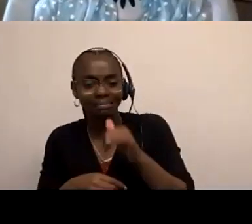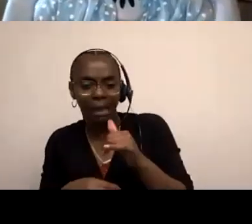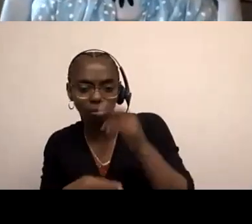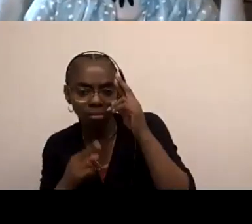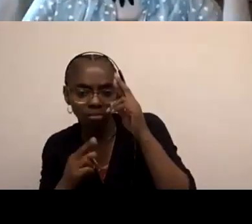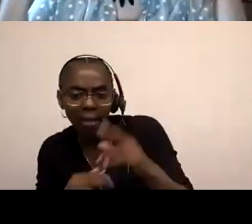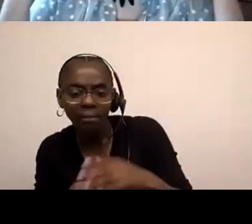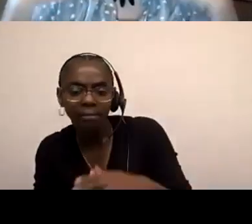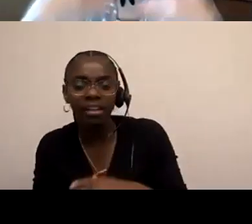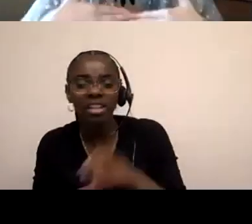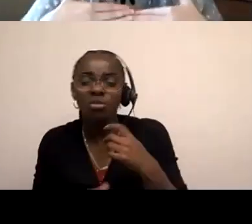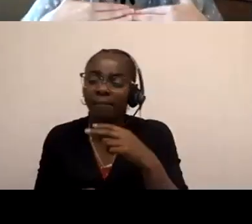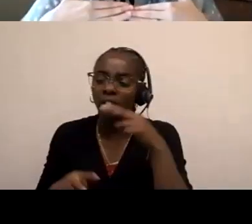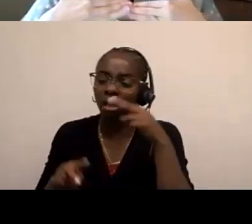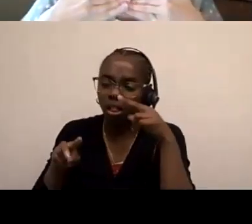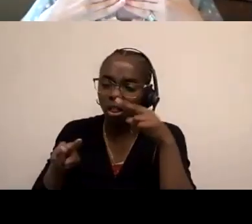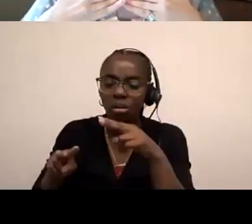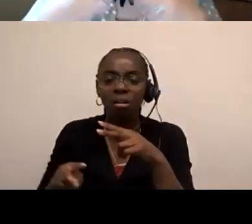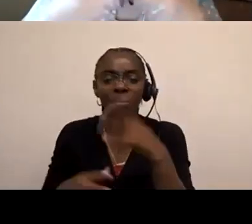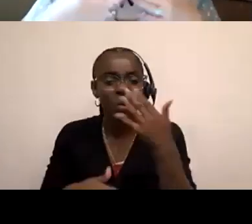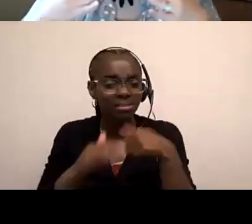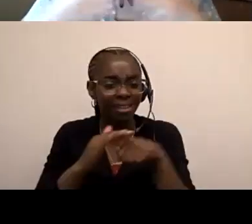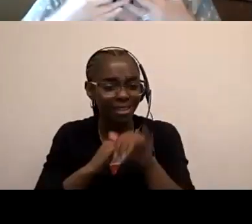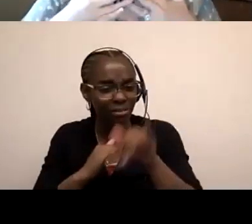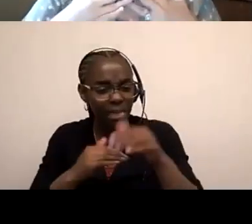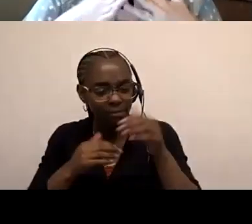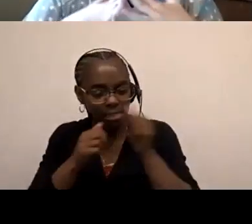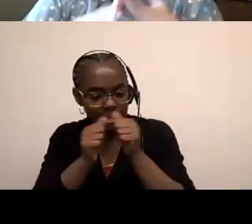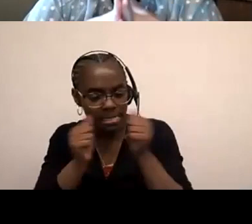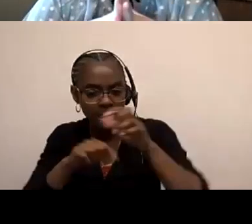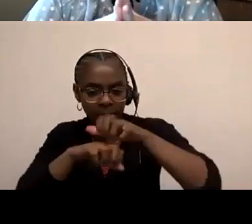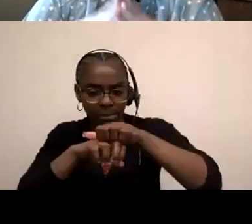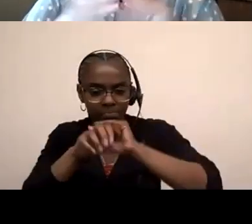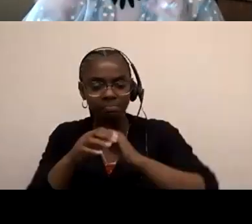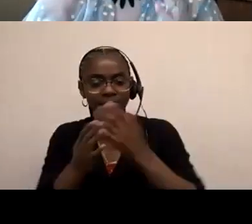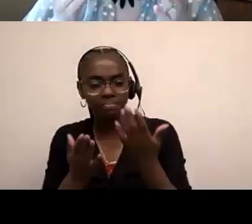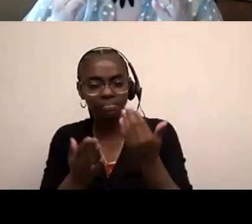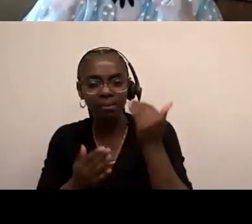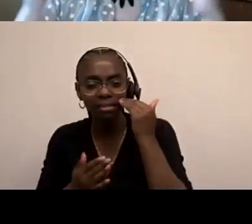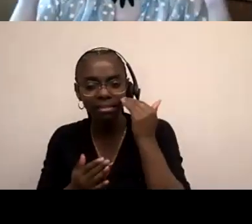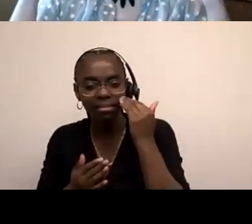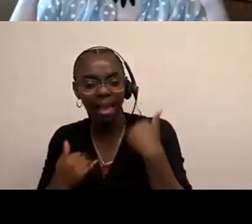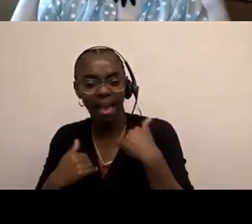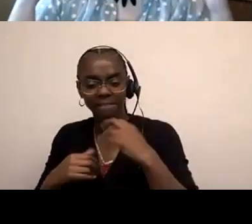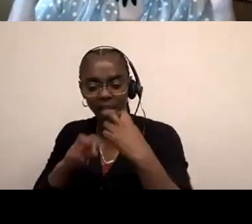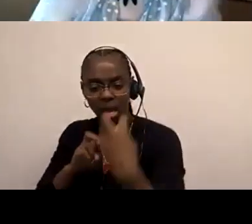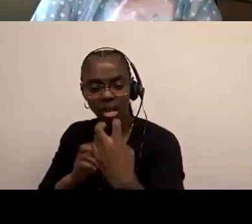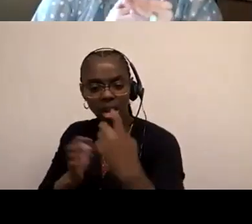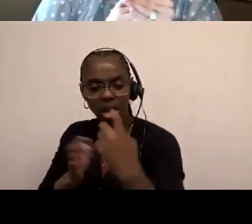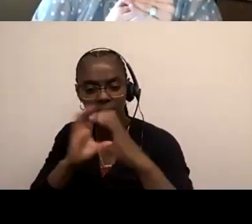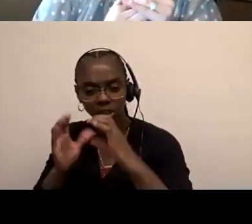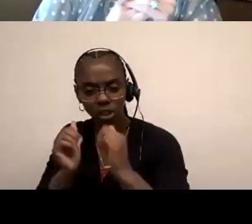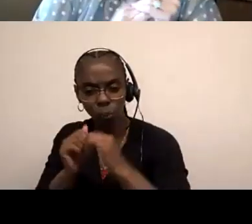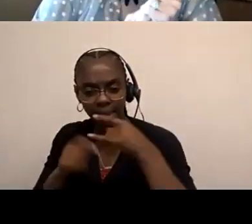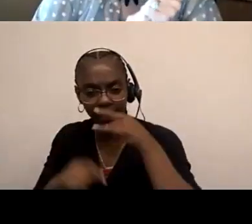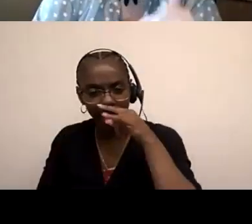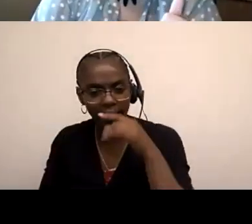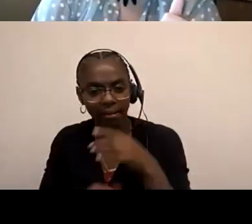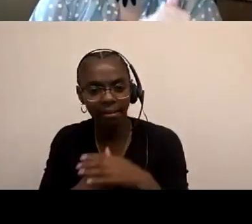ABOUT WHAT'S UNDERNEATH THAT AND HAVE THOSE CONVERSATION WITH YOUR KIDS. LIKE YOU STARTED REALLY TALKING